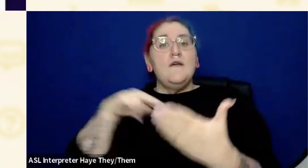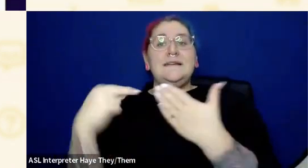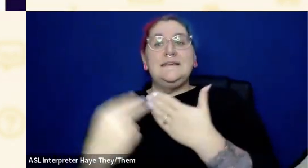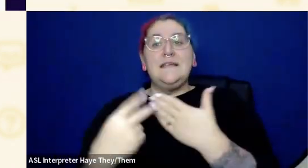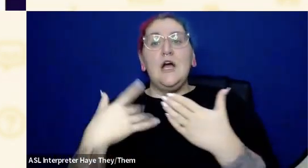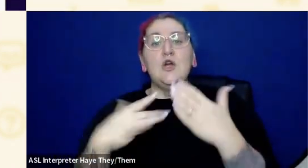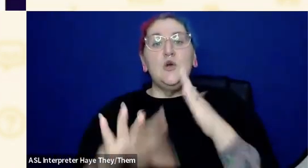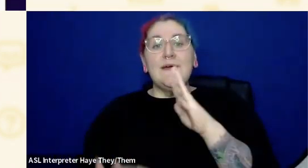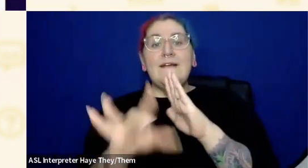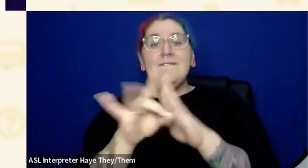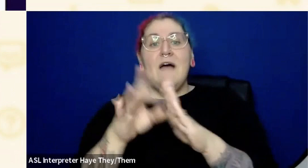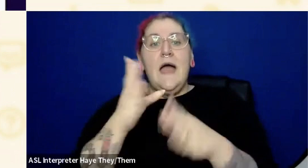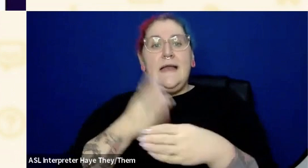for autocomplete.